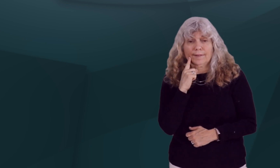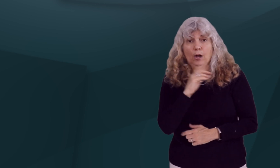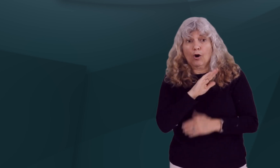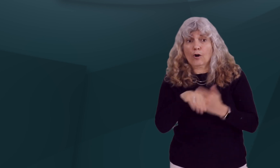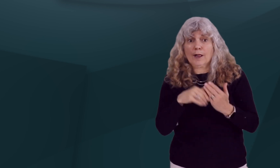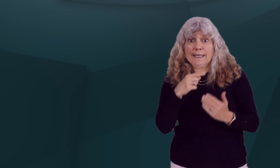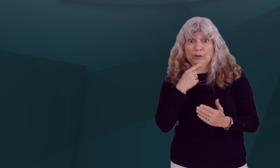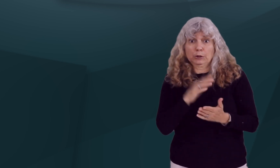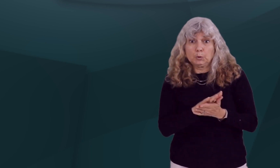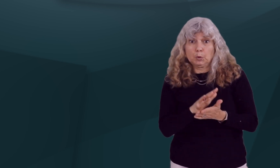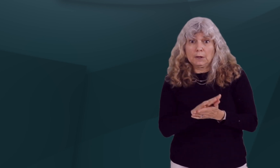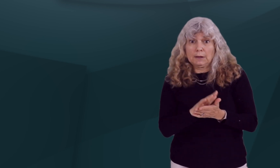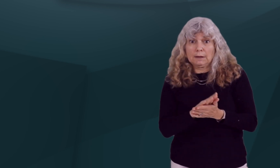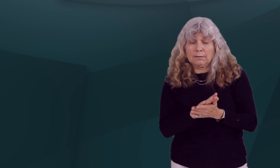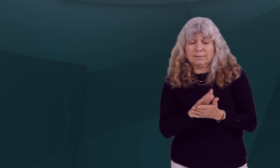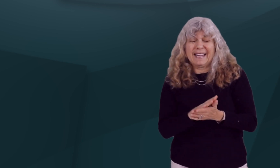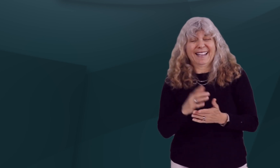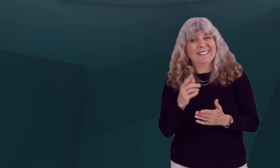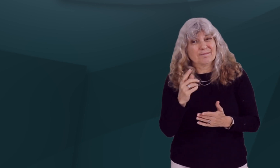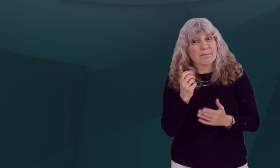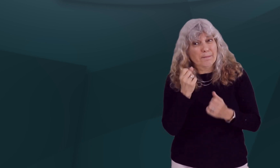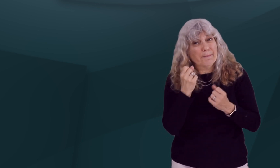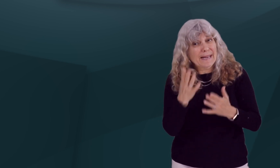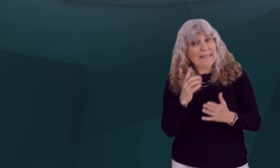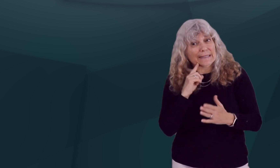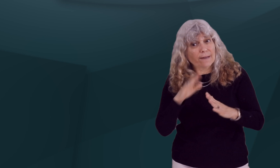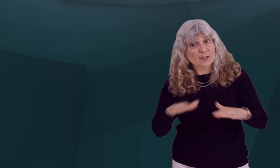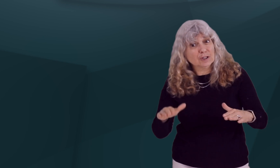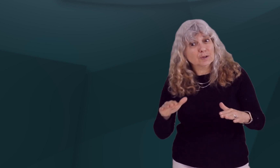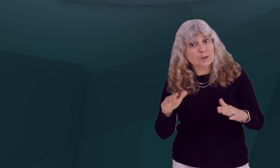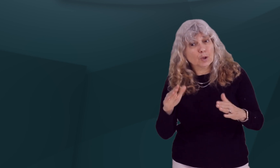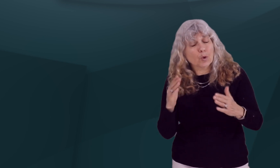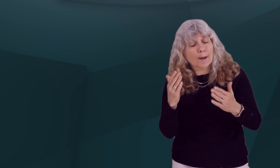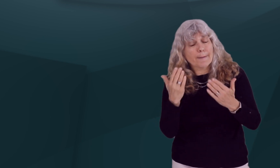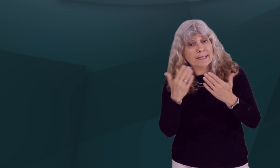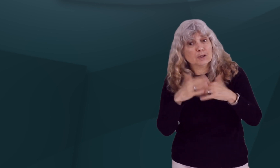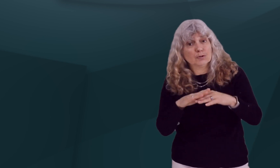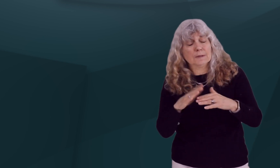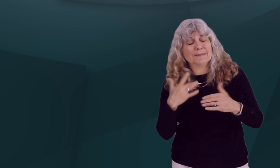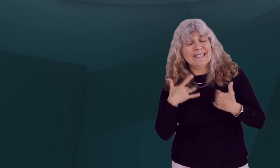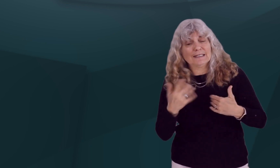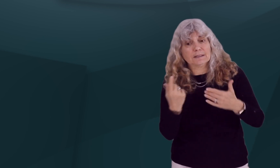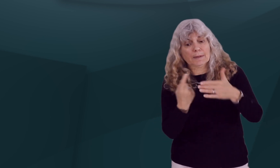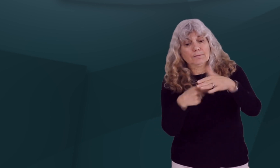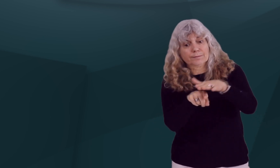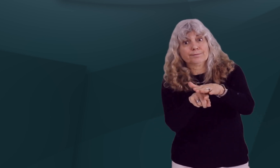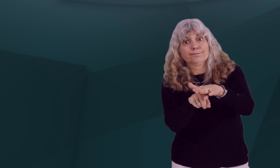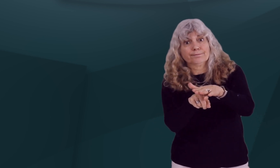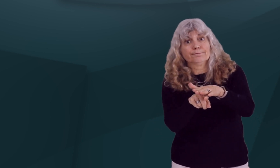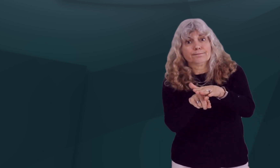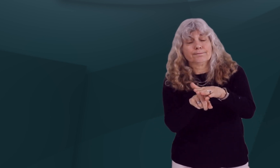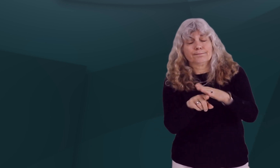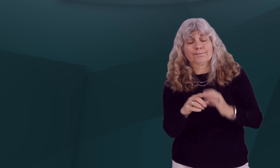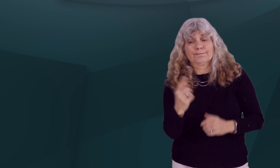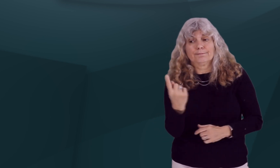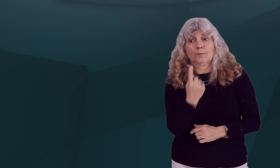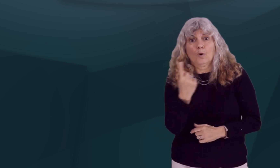I grew up as the only deaf child in an all hearing school. And today many deaf children tend to be mainstreamed